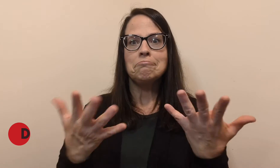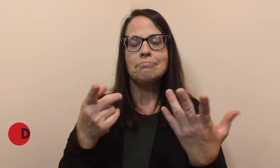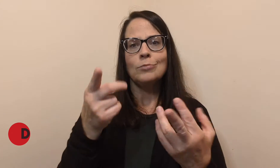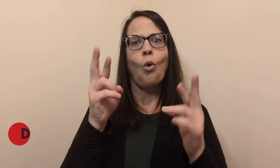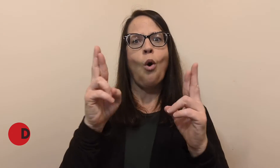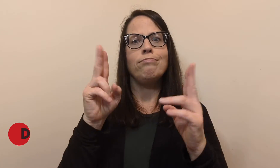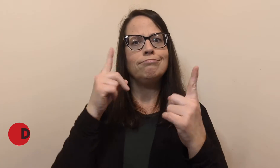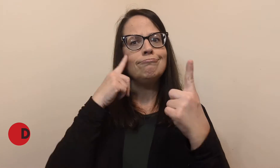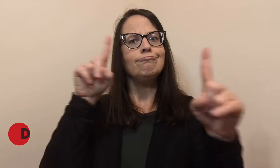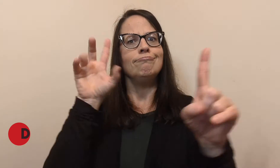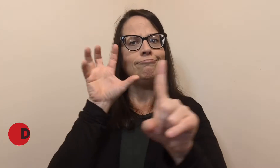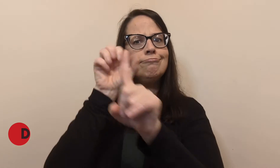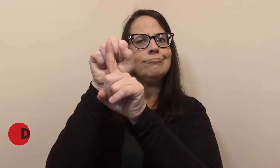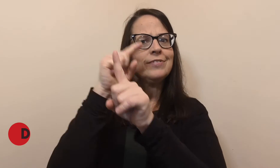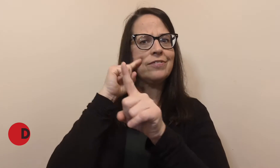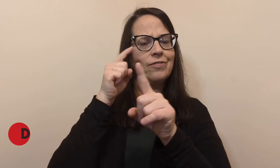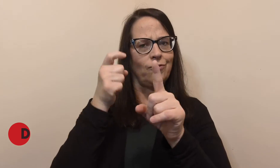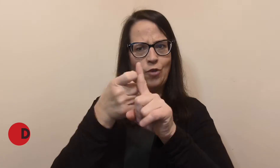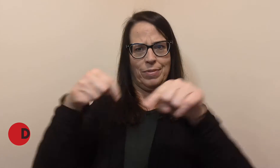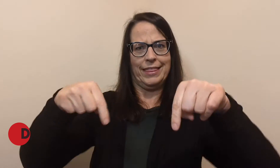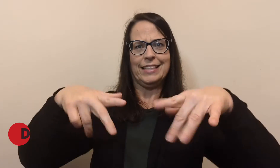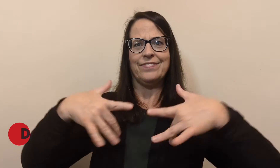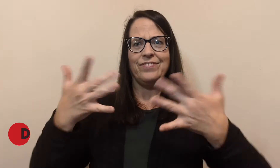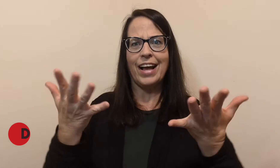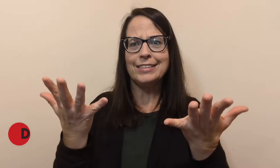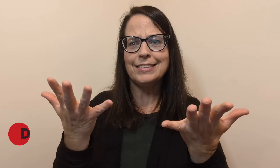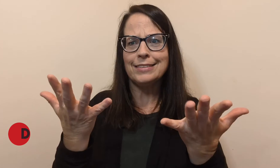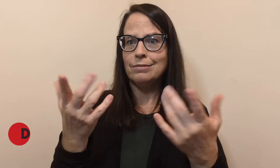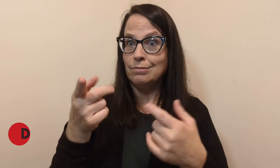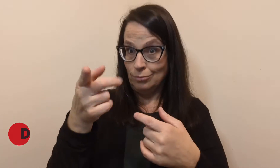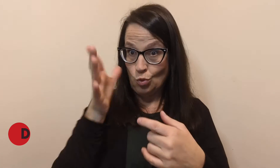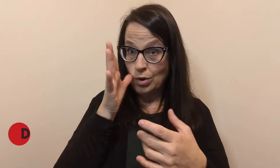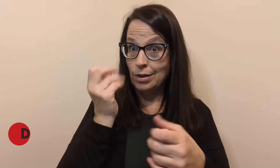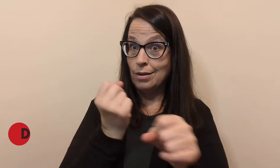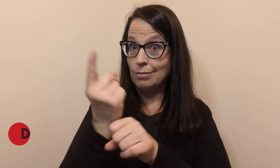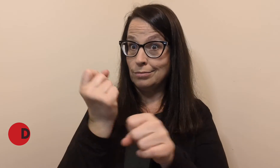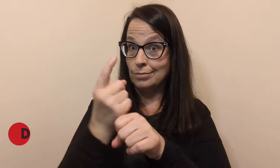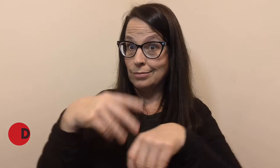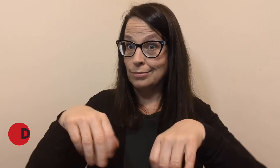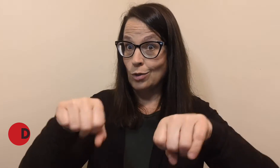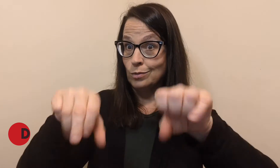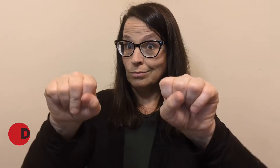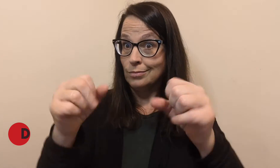[ROBYN]: What do you hope to accomplish with this event? Do you plan to host it annually or?